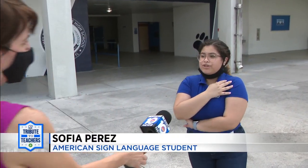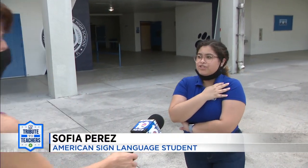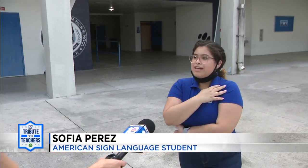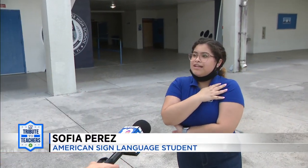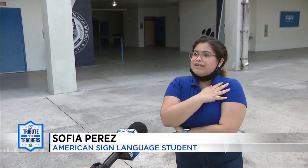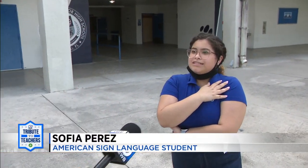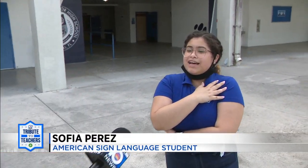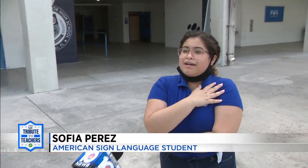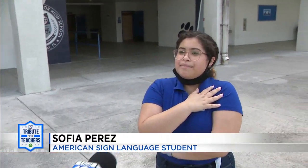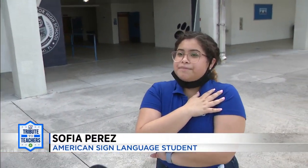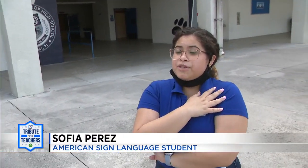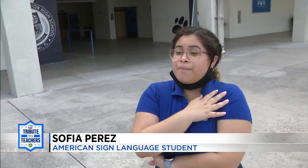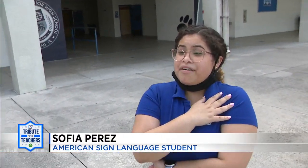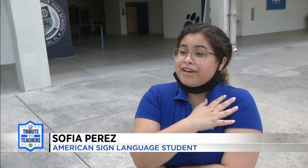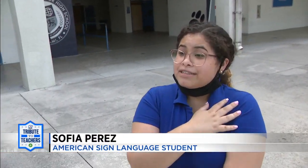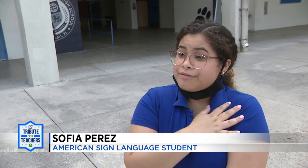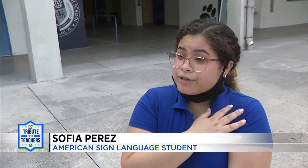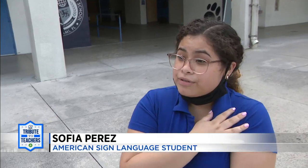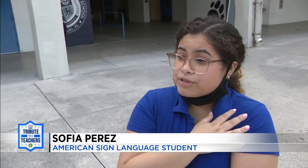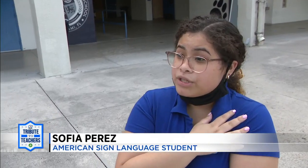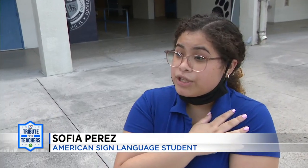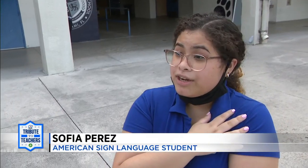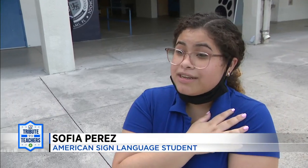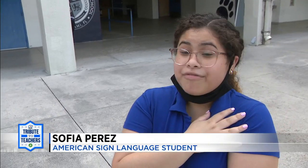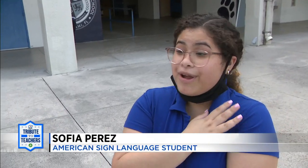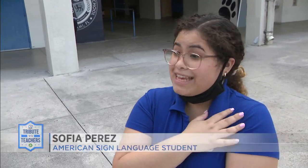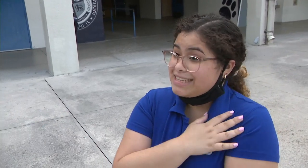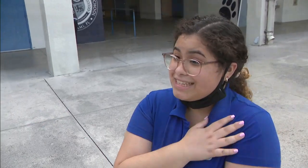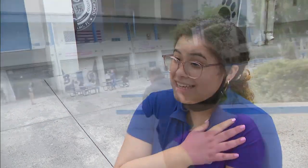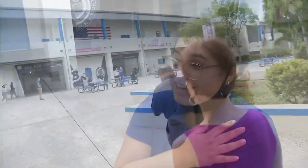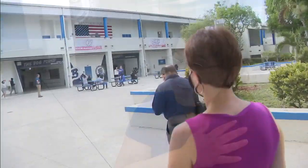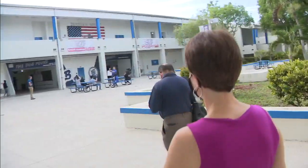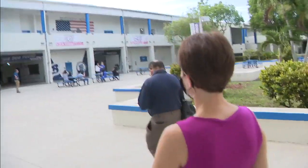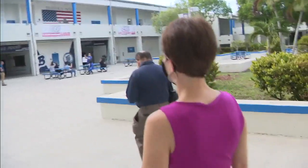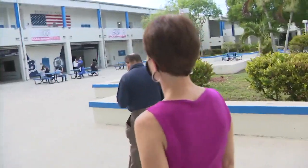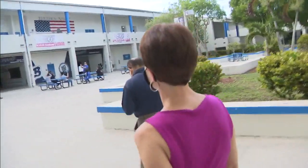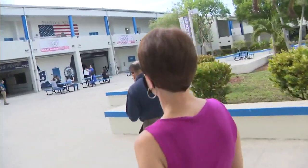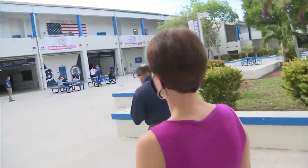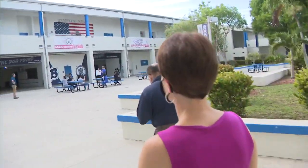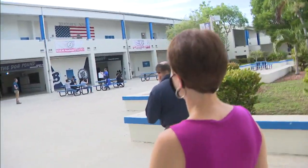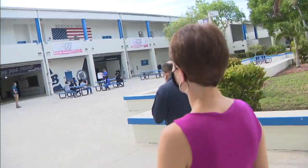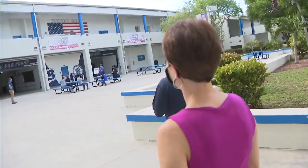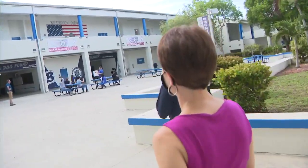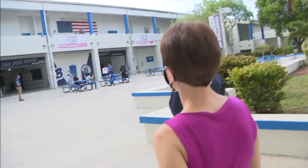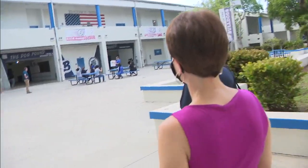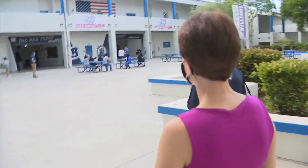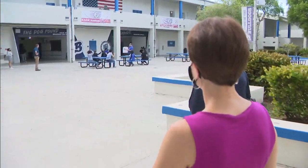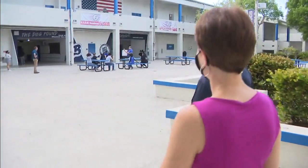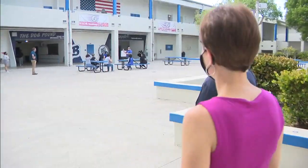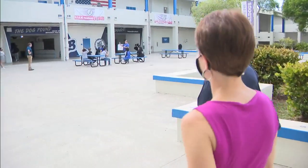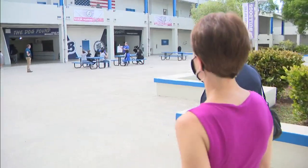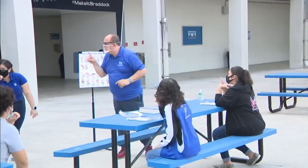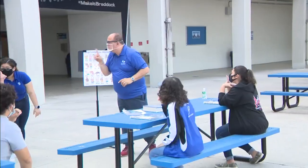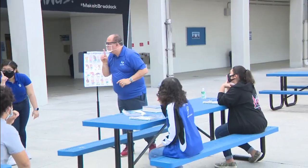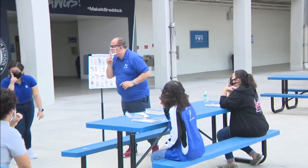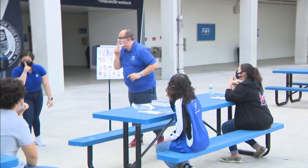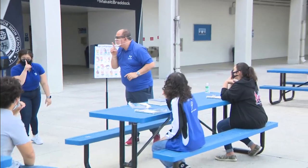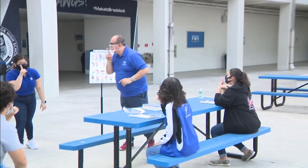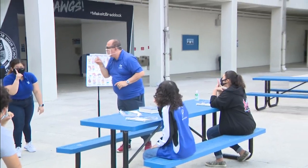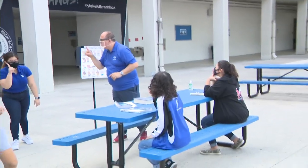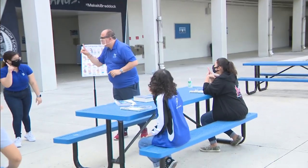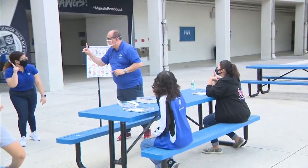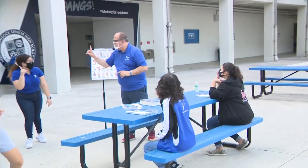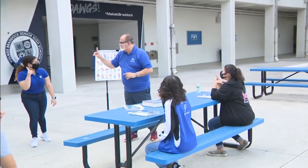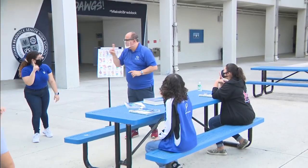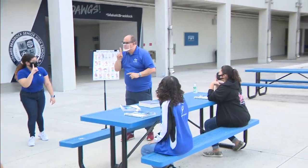HE'S ABSOLUTELY AMAZING.